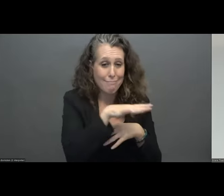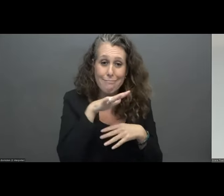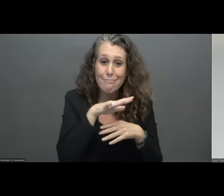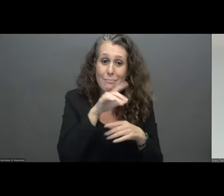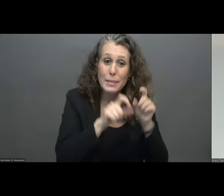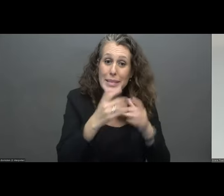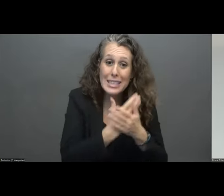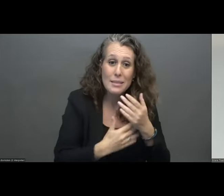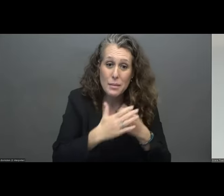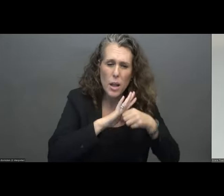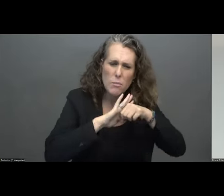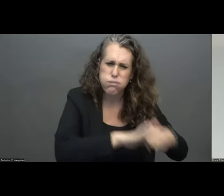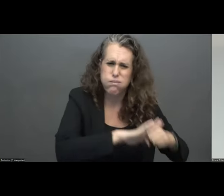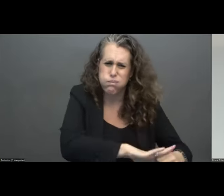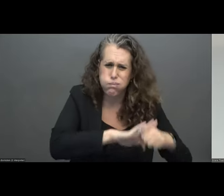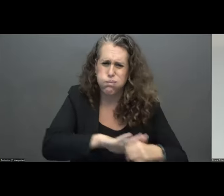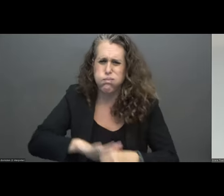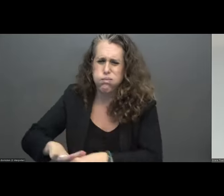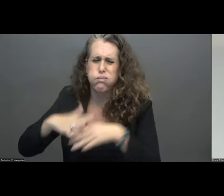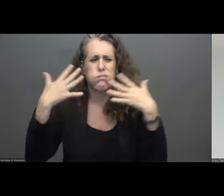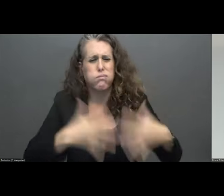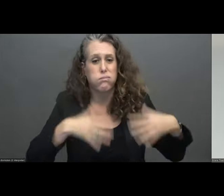didn't. 16:08:34 Correct. It is a panda, panda me